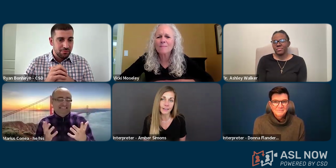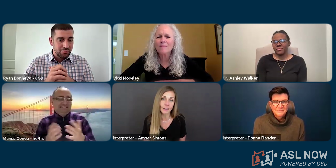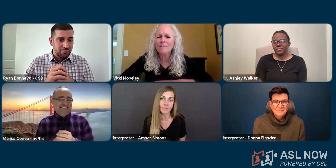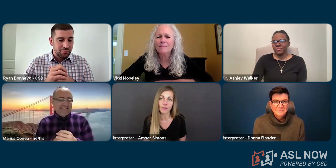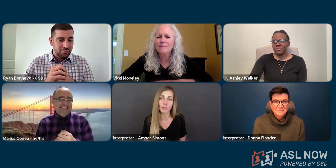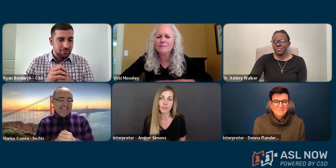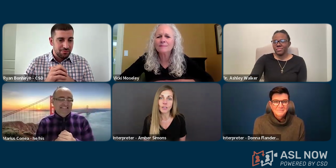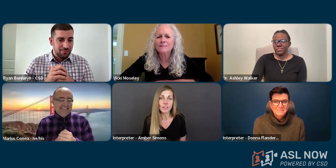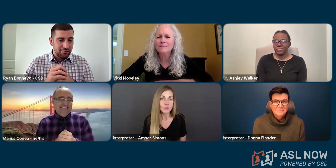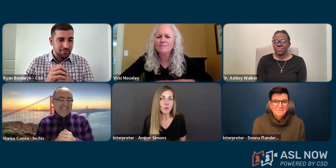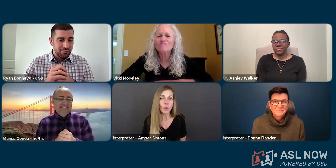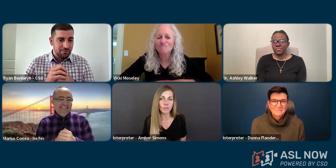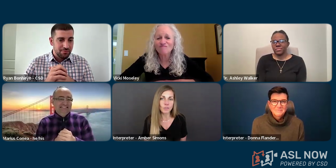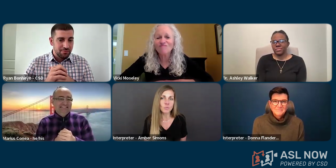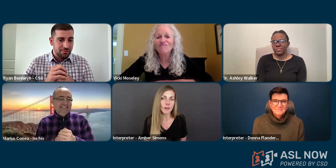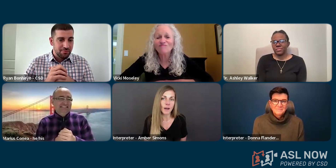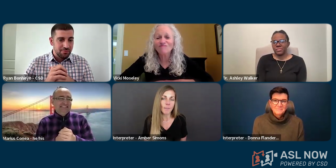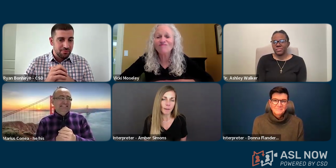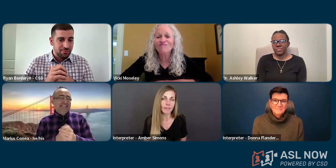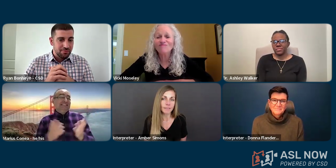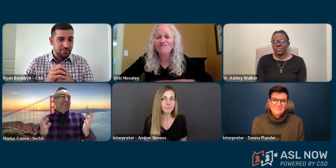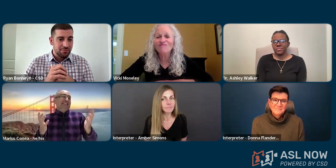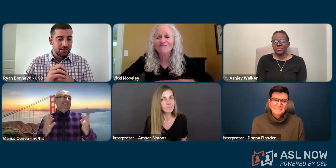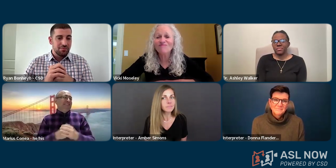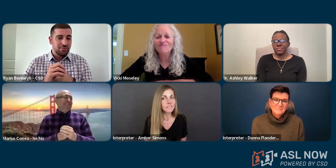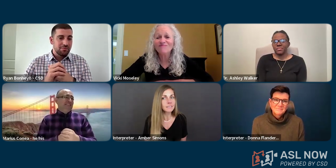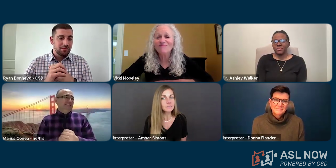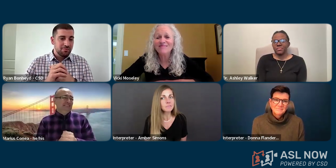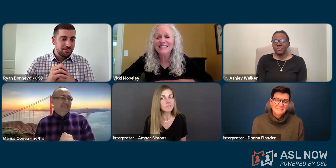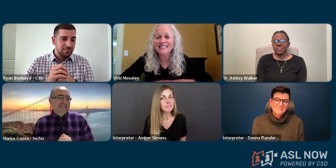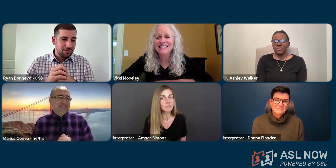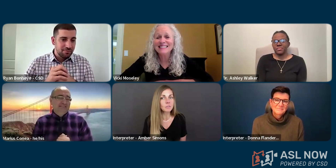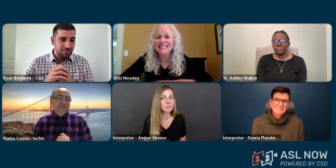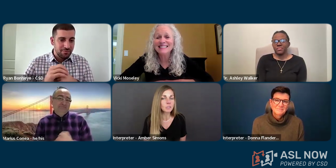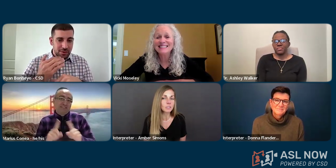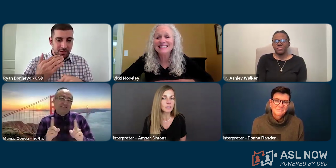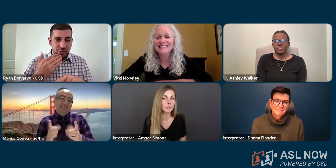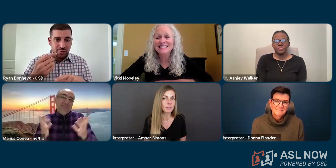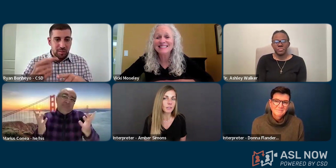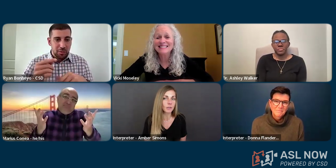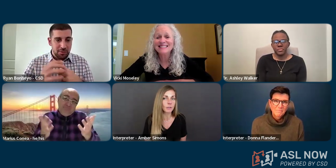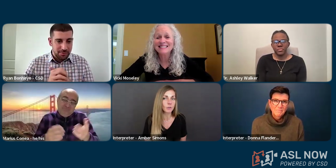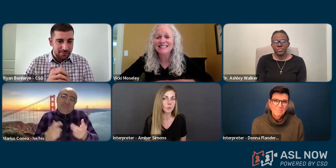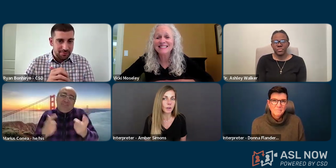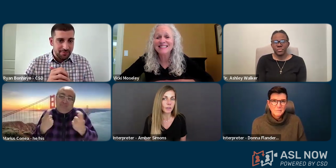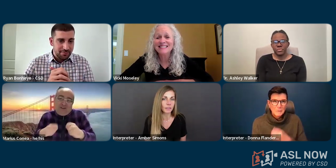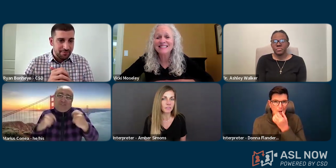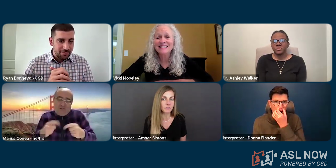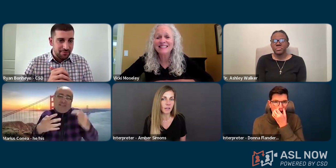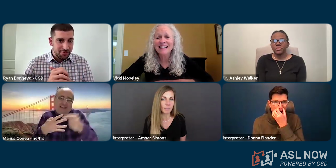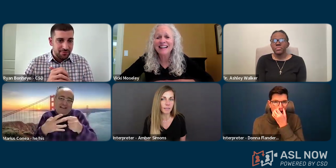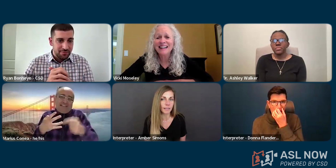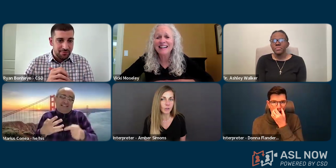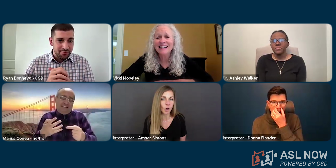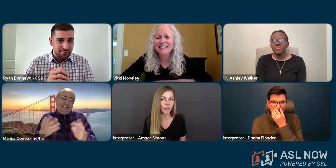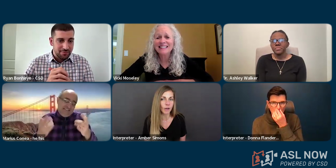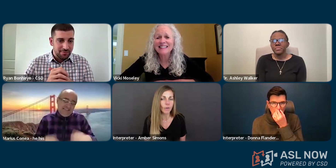if there is noise and whatnot, but it could still be a little bit quicker than typing it all out.